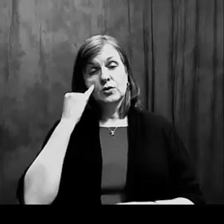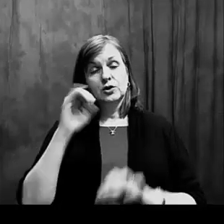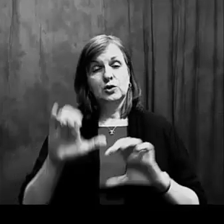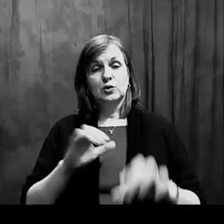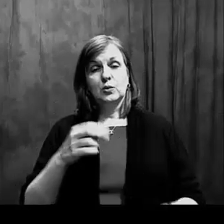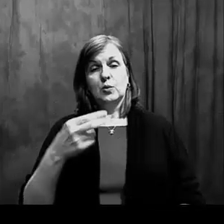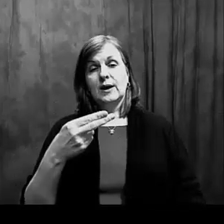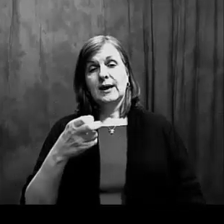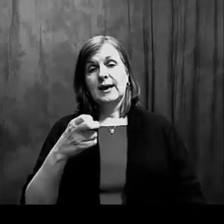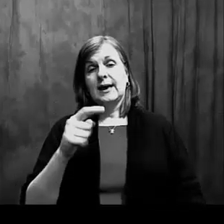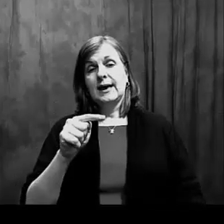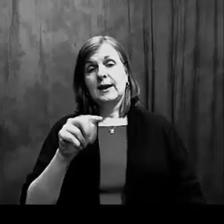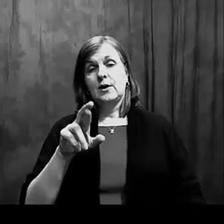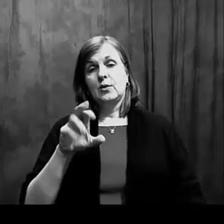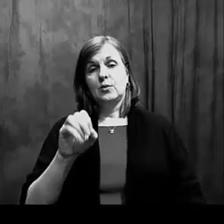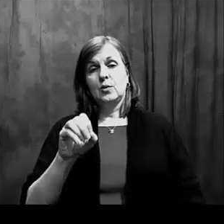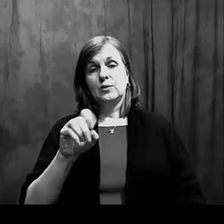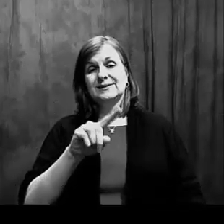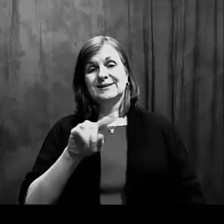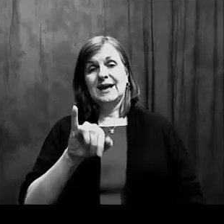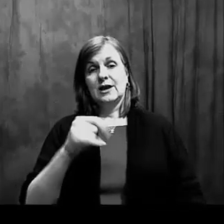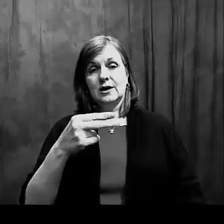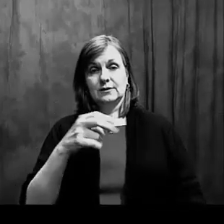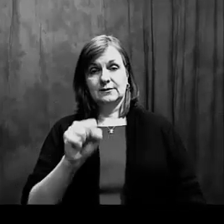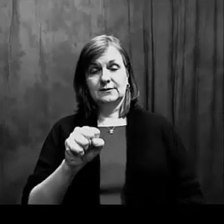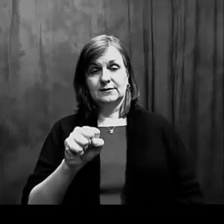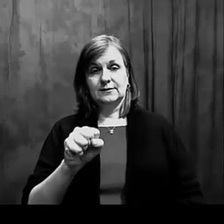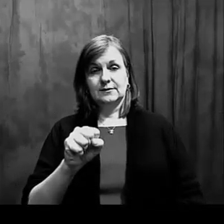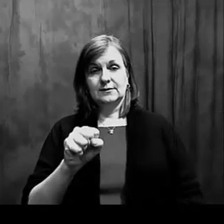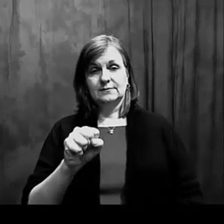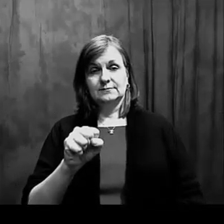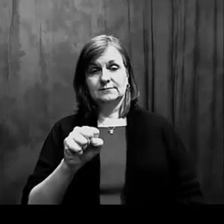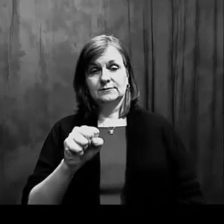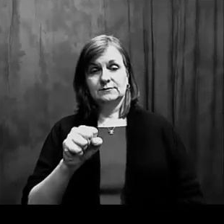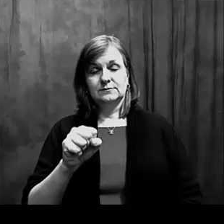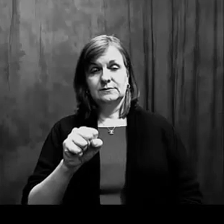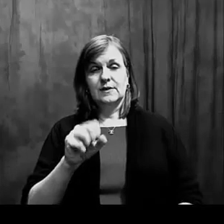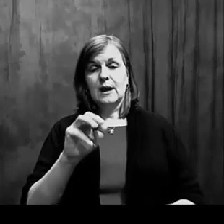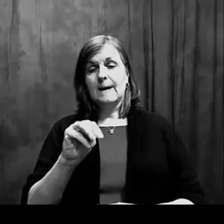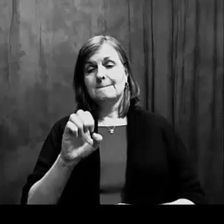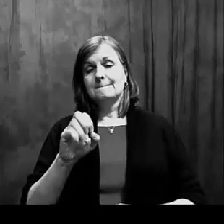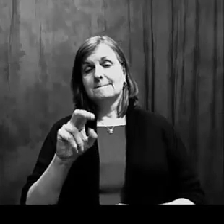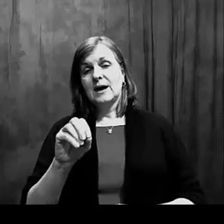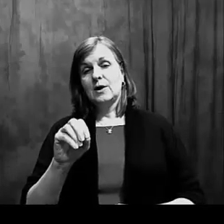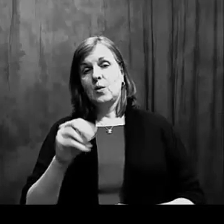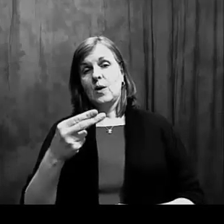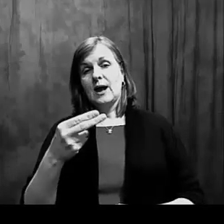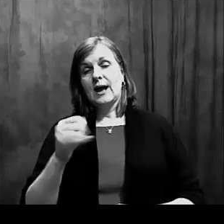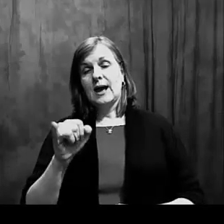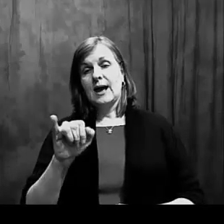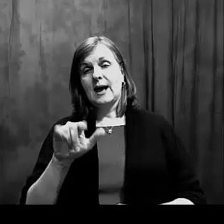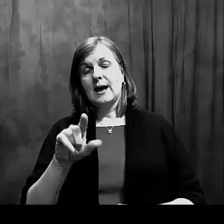what's this?? right genotype